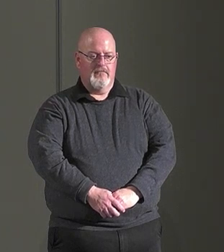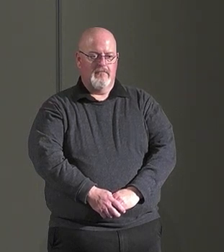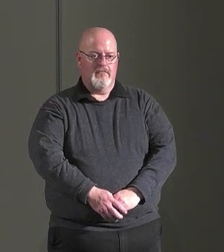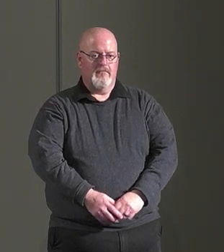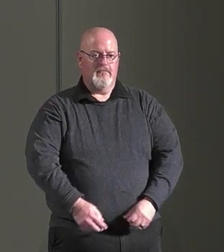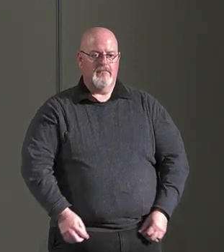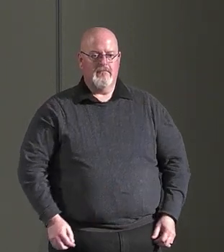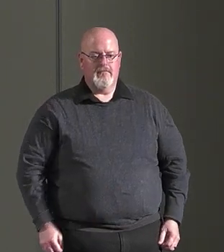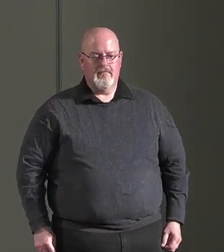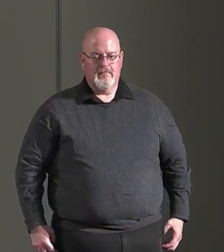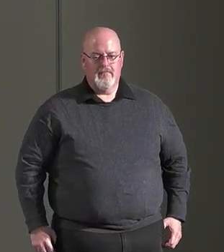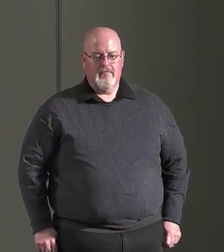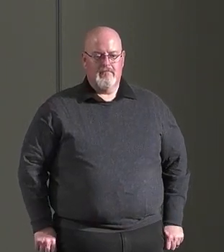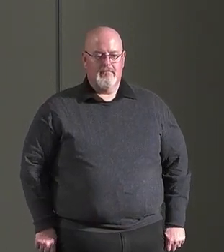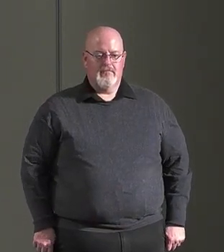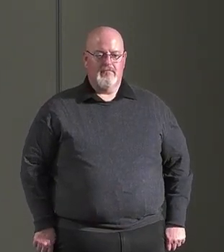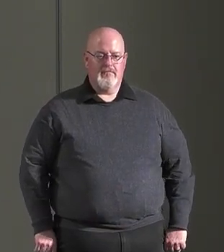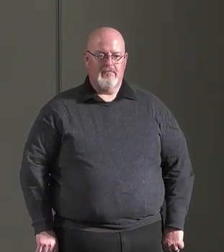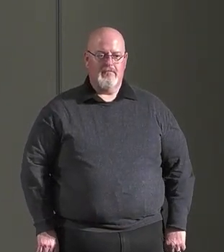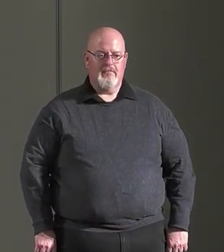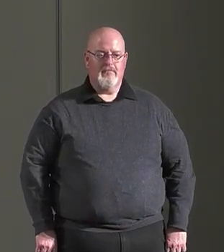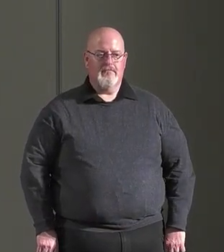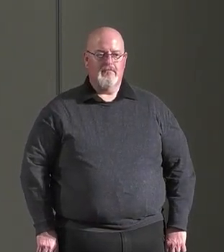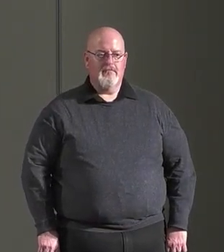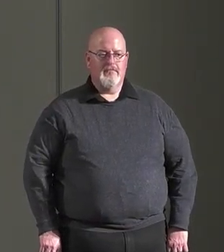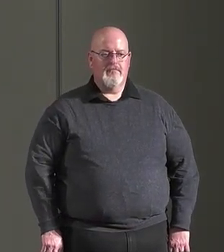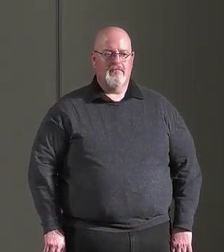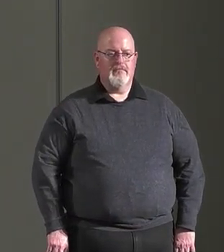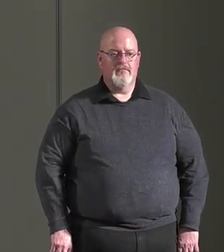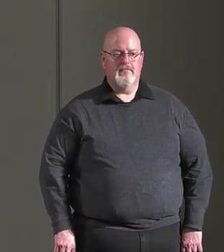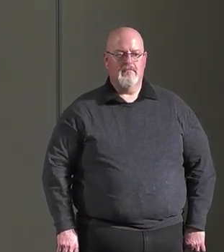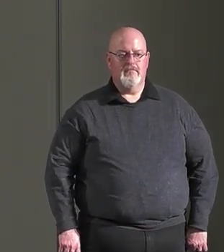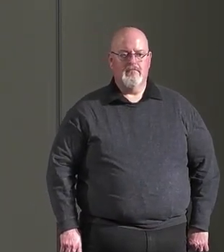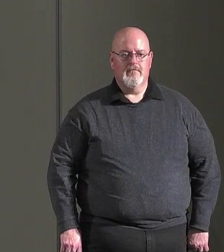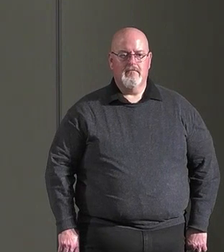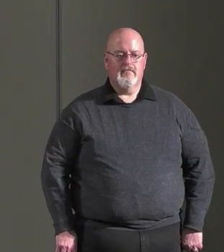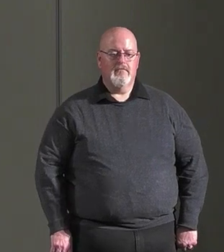because we had captions in other languages in other countries but not here, for 50 years